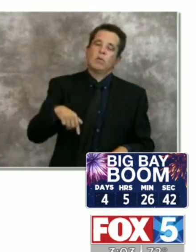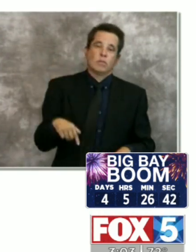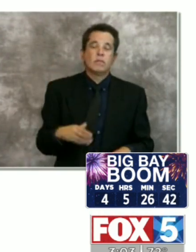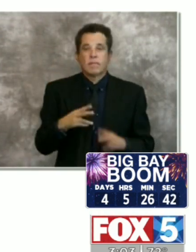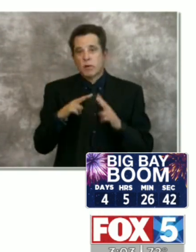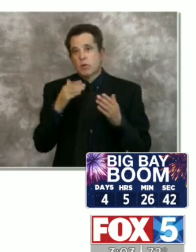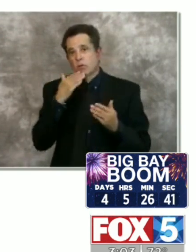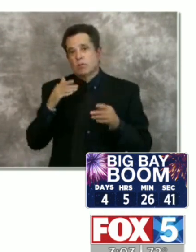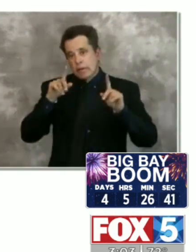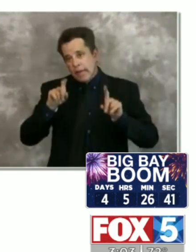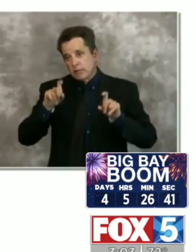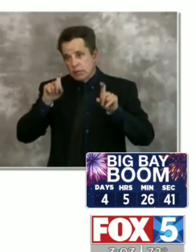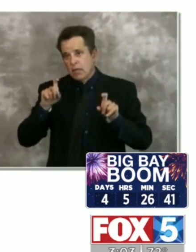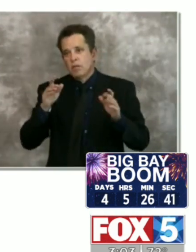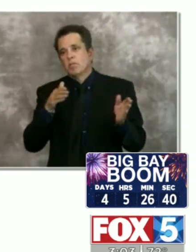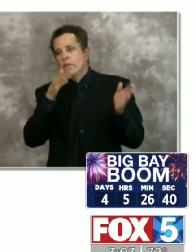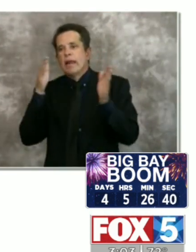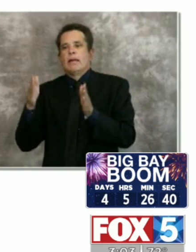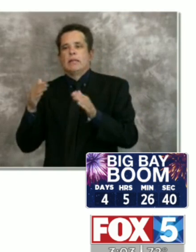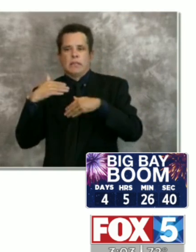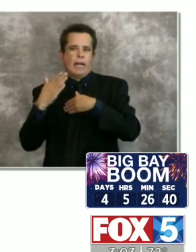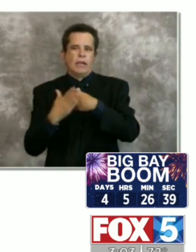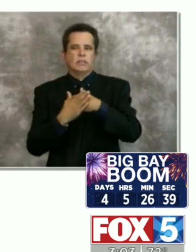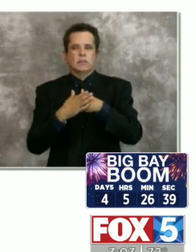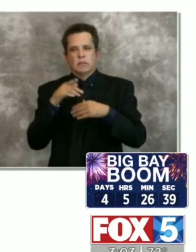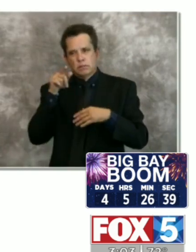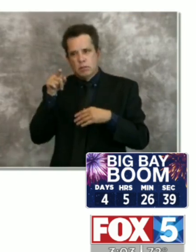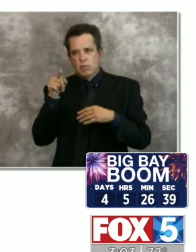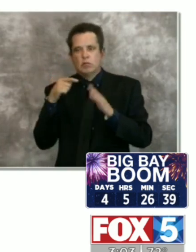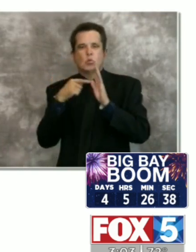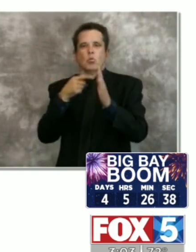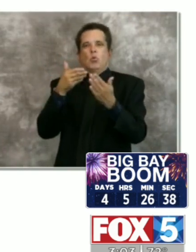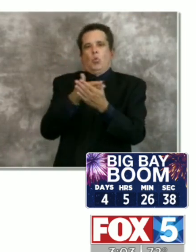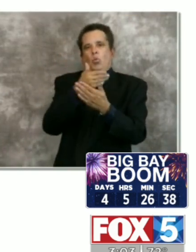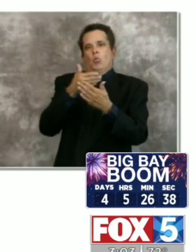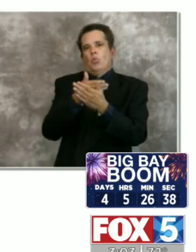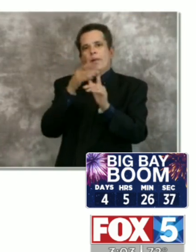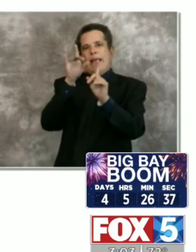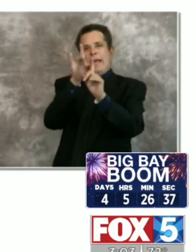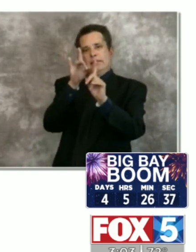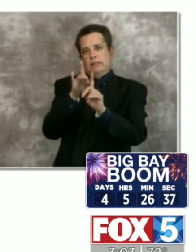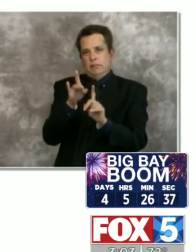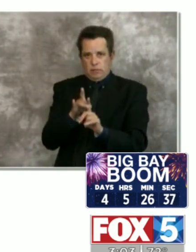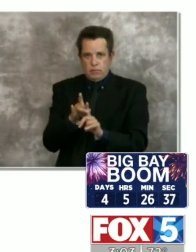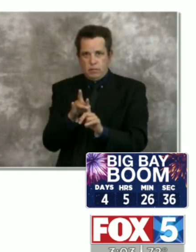BUT WE HAVE CONSISTENTLY JUNE 21ST HAVE BEEN INCREASING OUR TOTAL NUMBER OF TESTS. NEXT